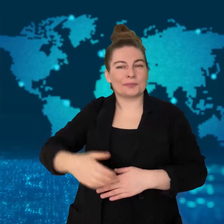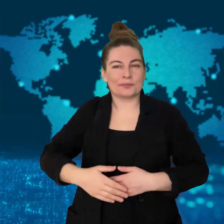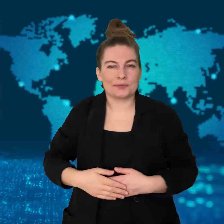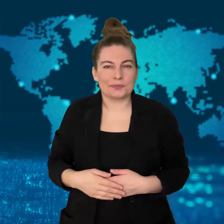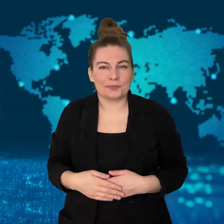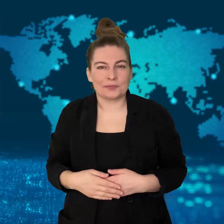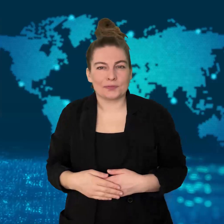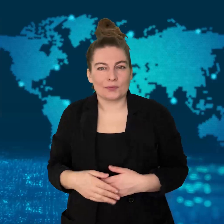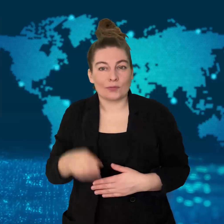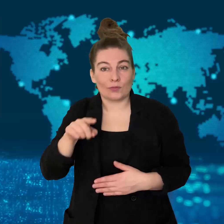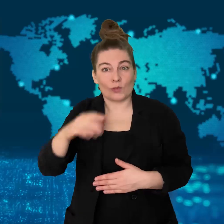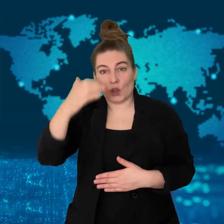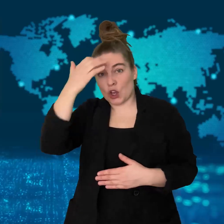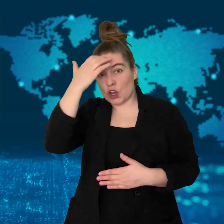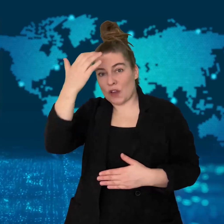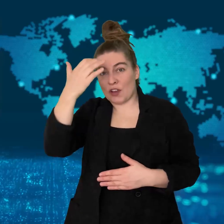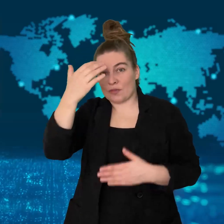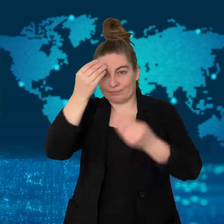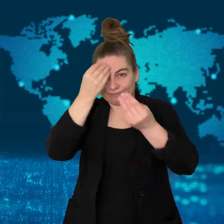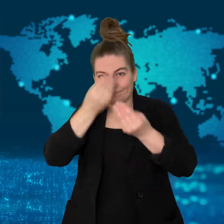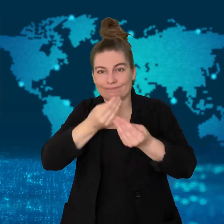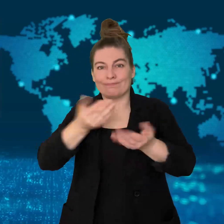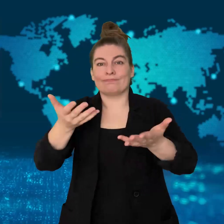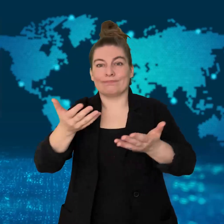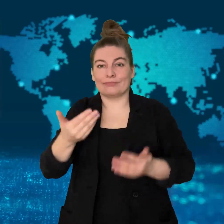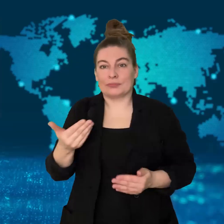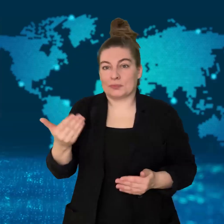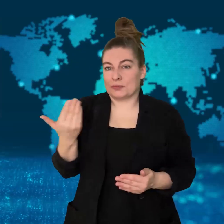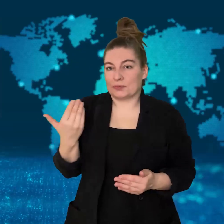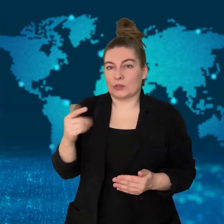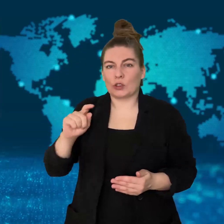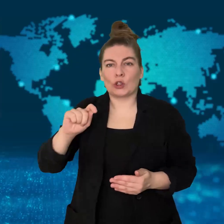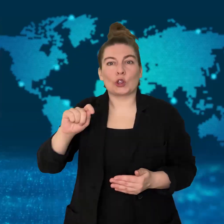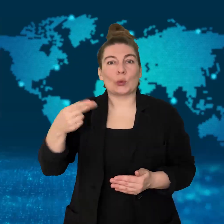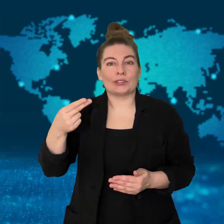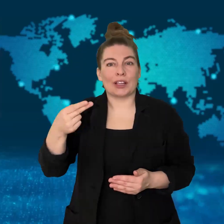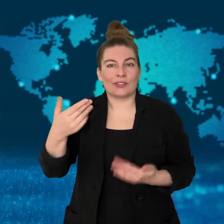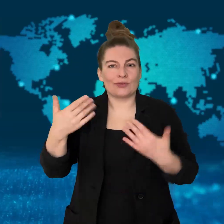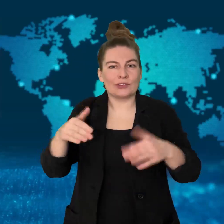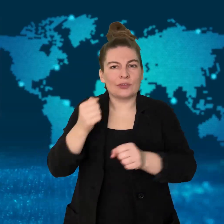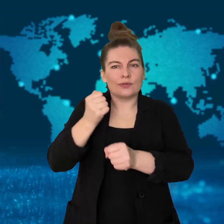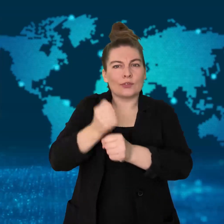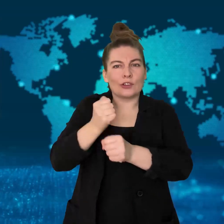The government reported that 150 of